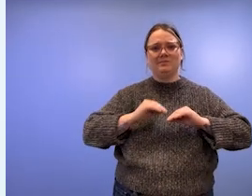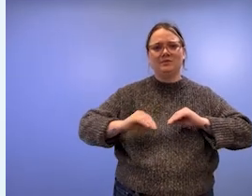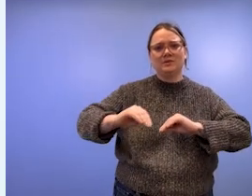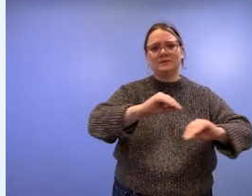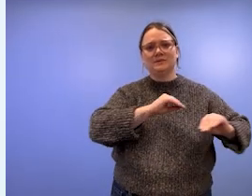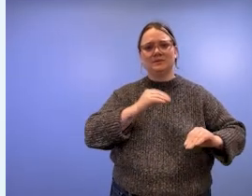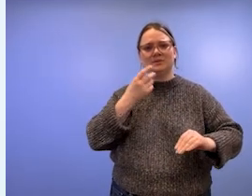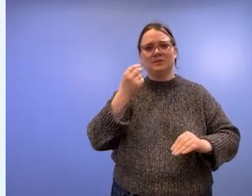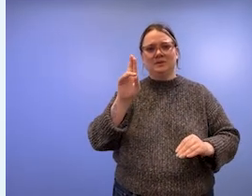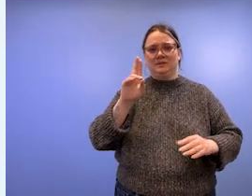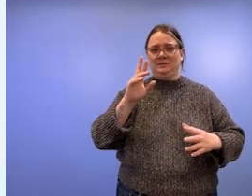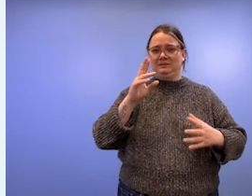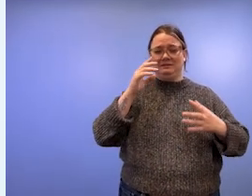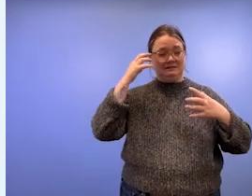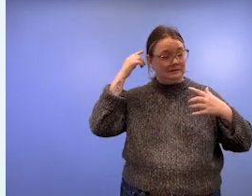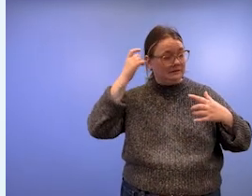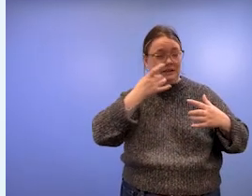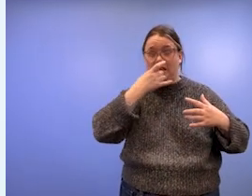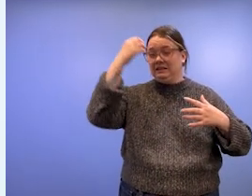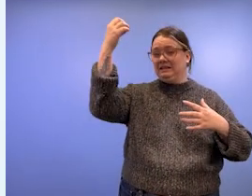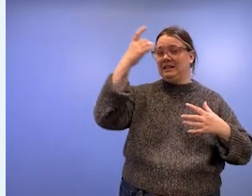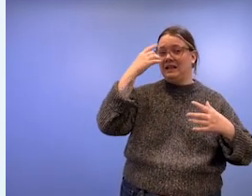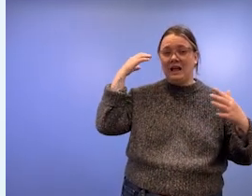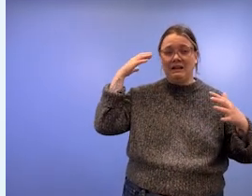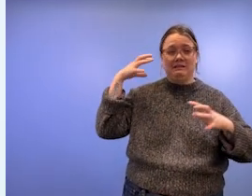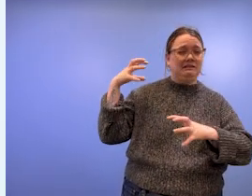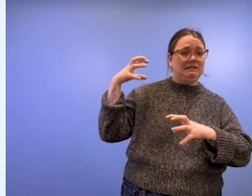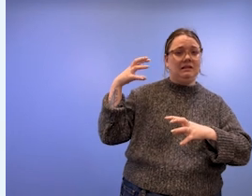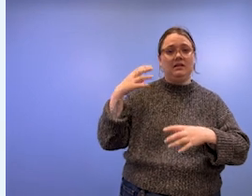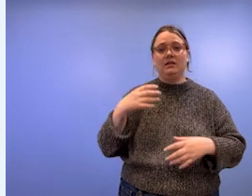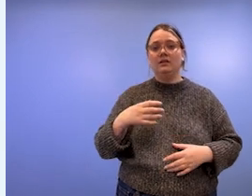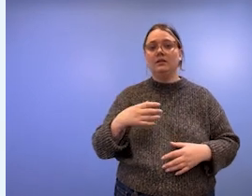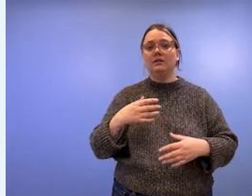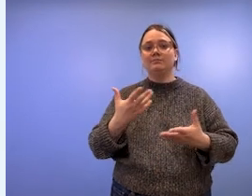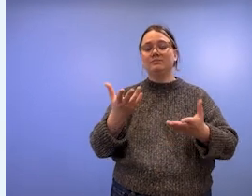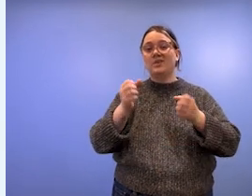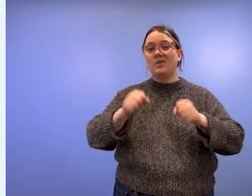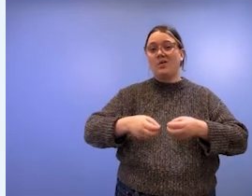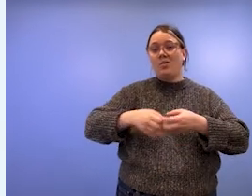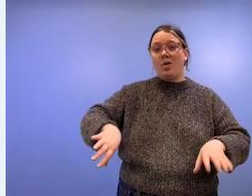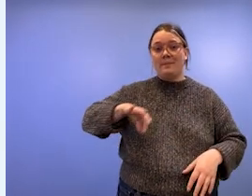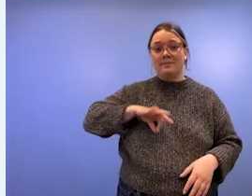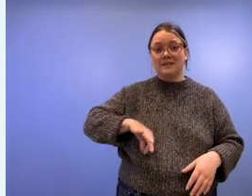or sound. And for businesses, excluding people with disabilities can mean a loss of profits.